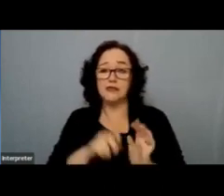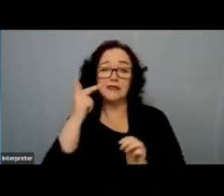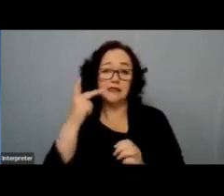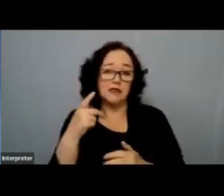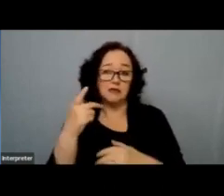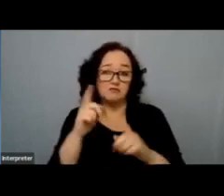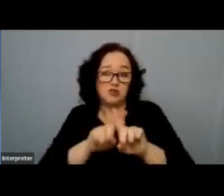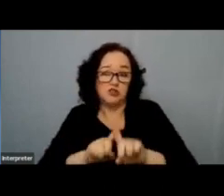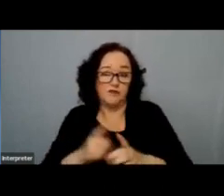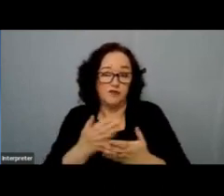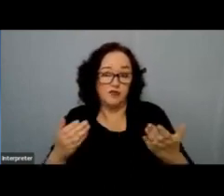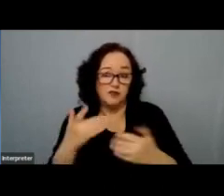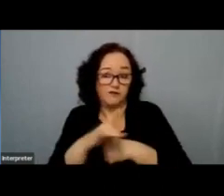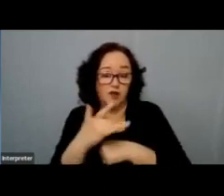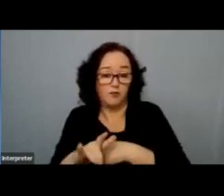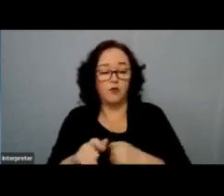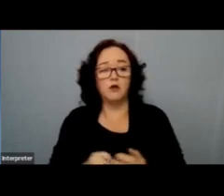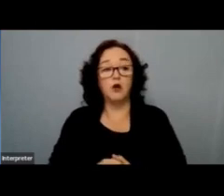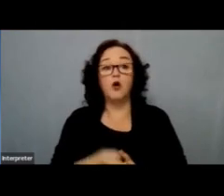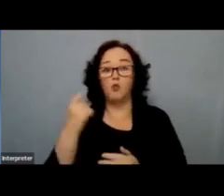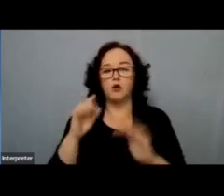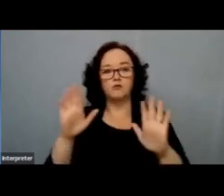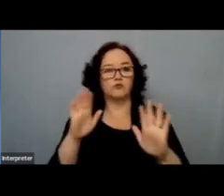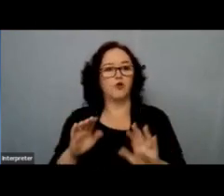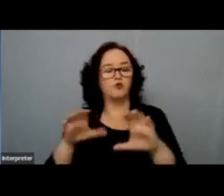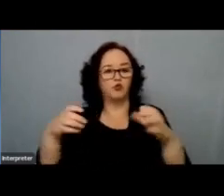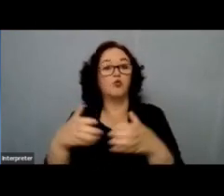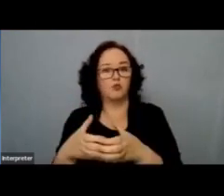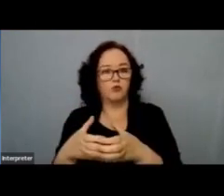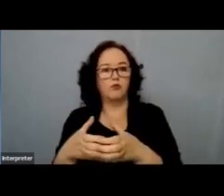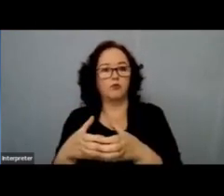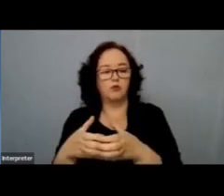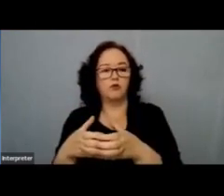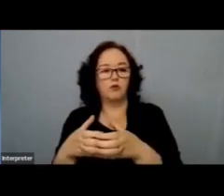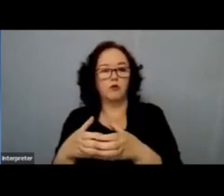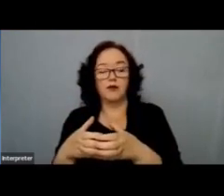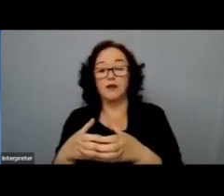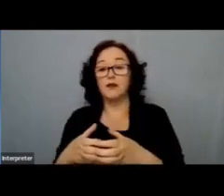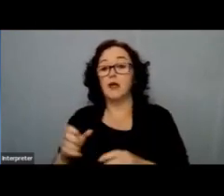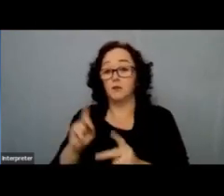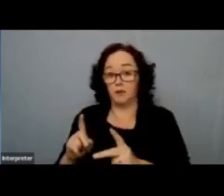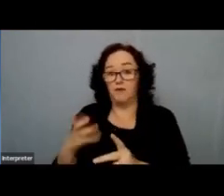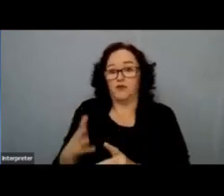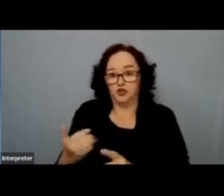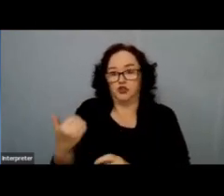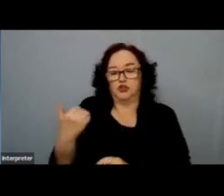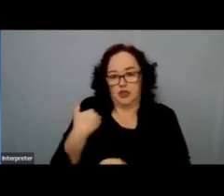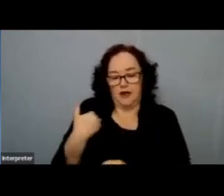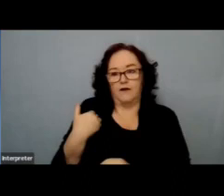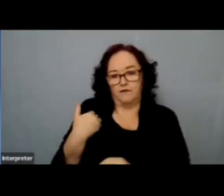great group that was developed by is led by people who have had injuries, traumatic or acquired brain injury support group, it's